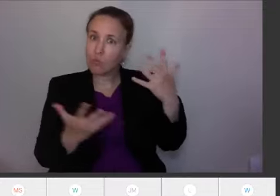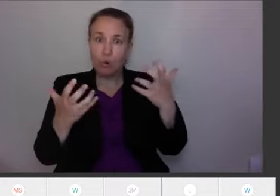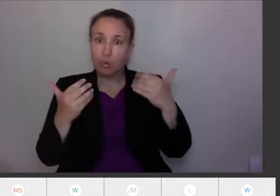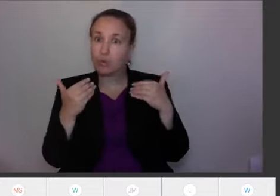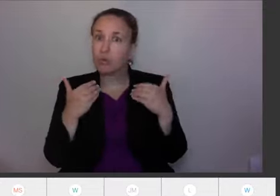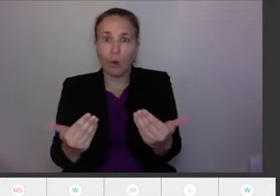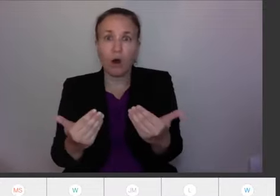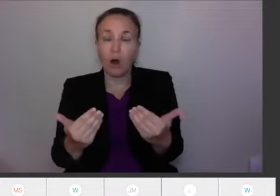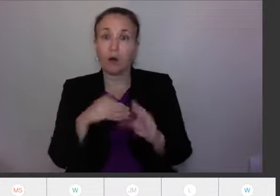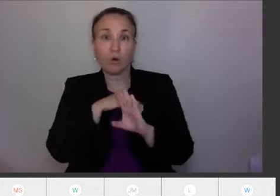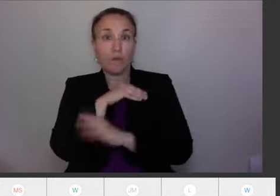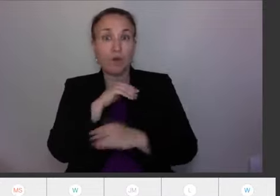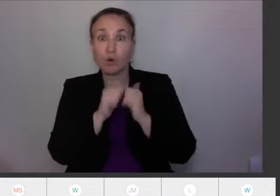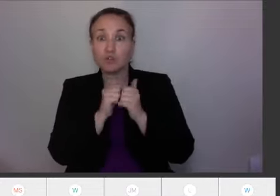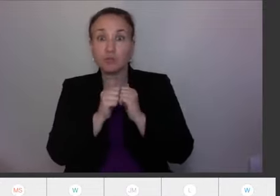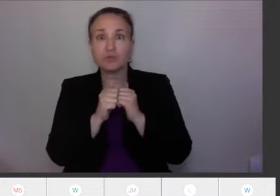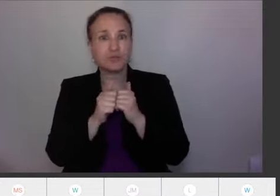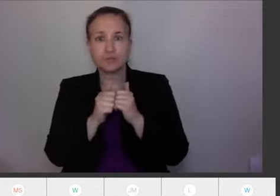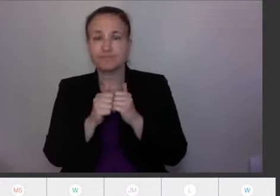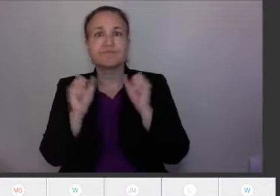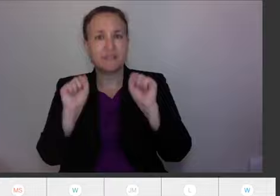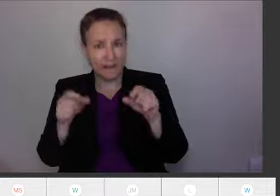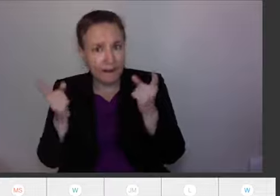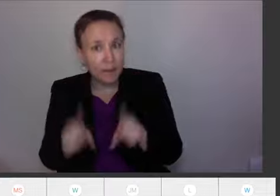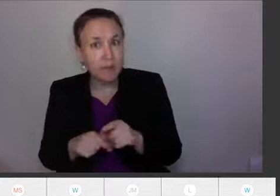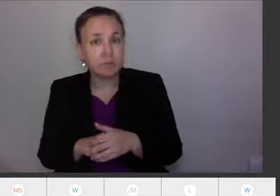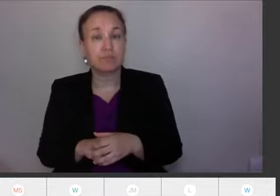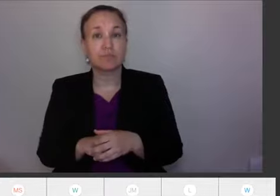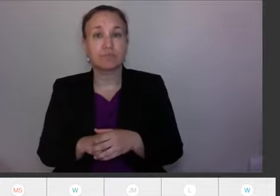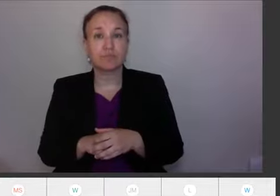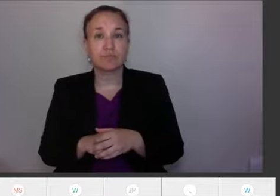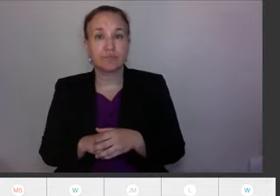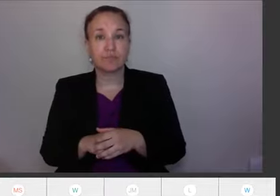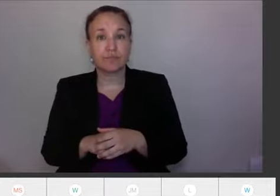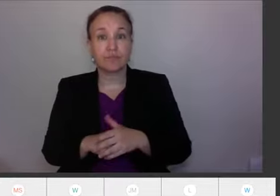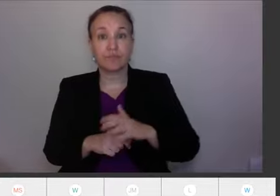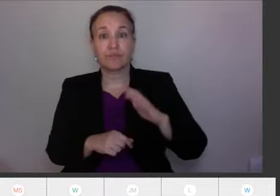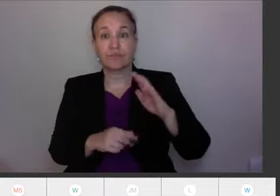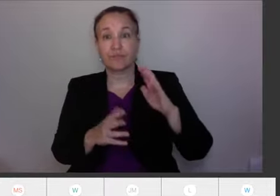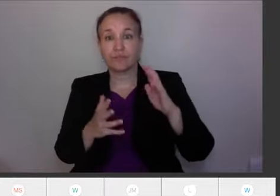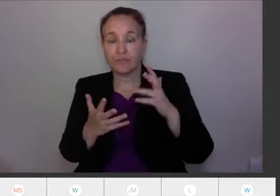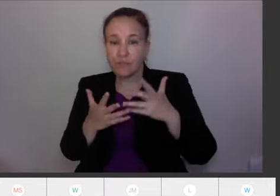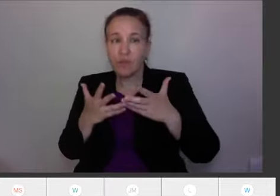fall sports happen uh our youth leagues had been playing games uh the